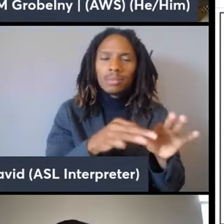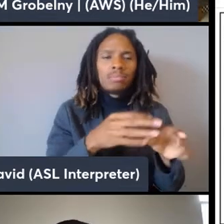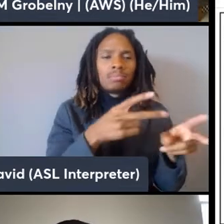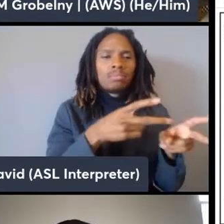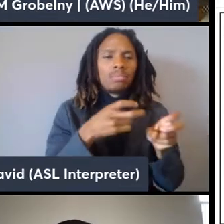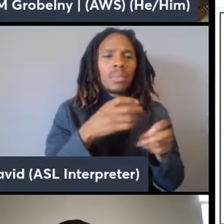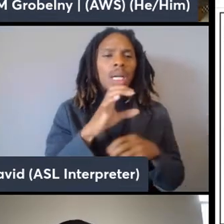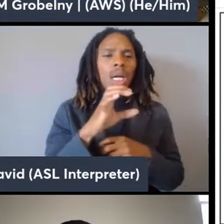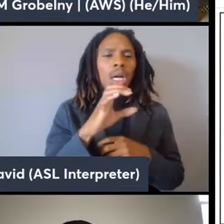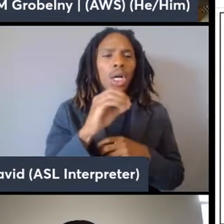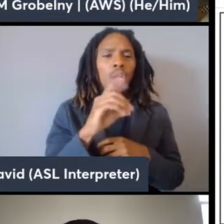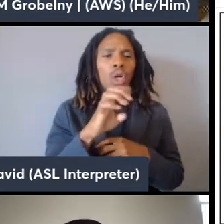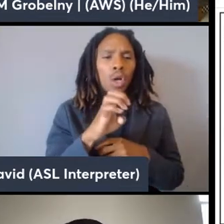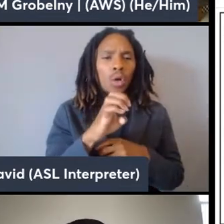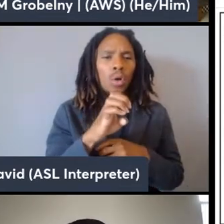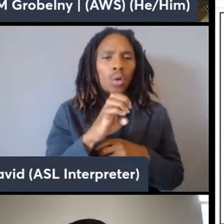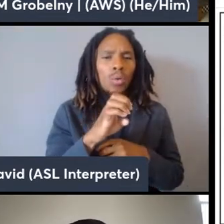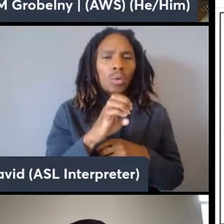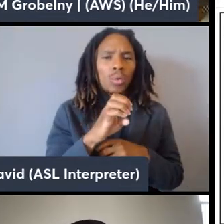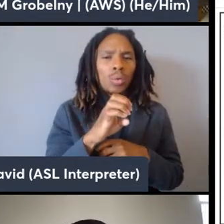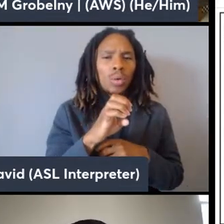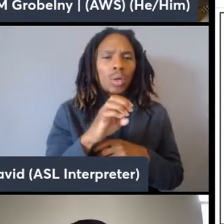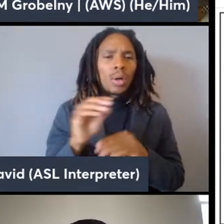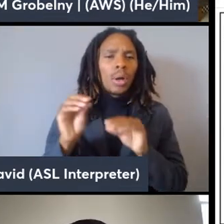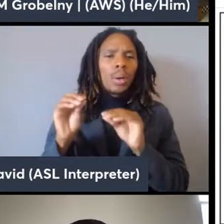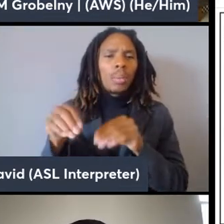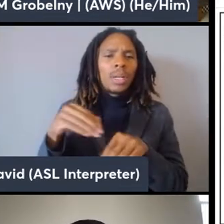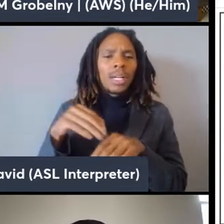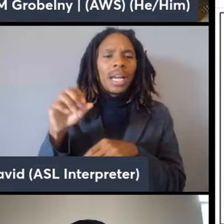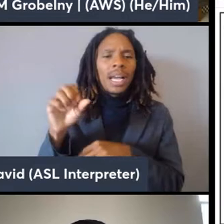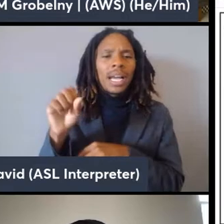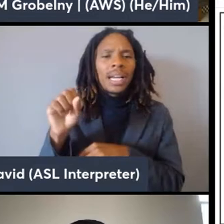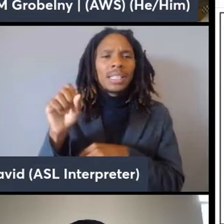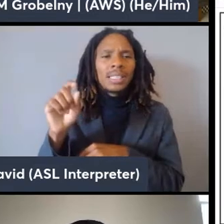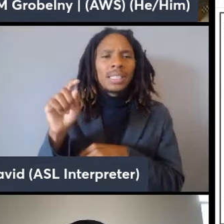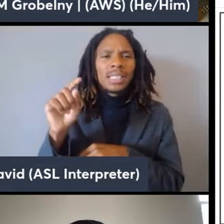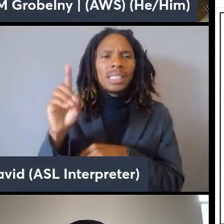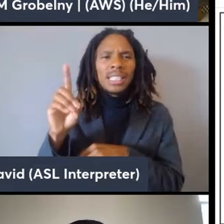put it in your HTML page for wherever you want.